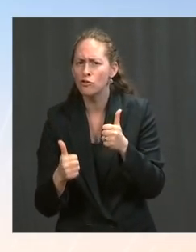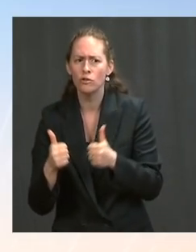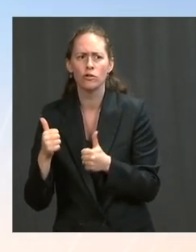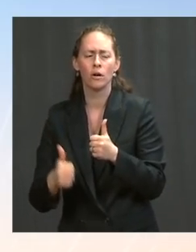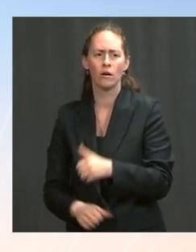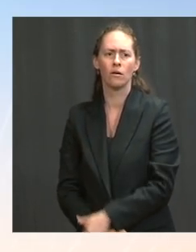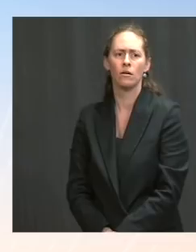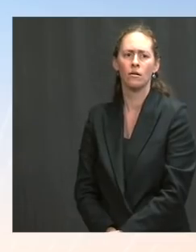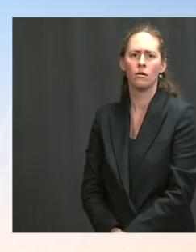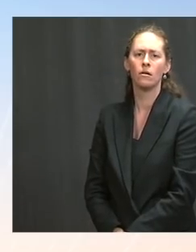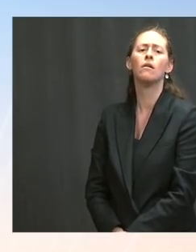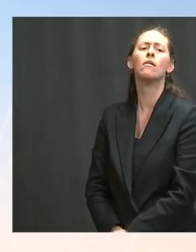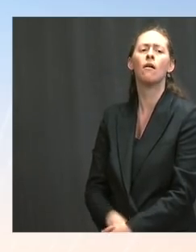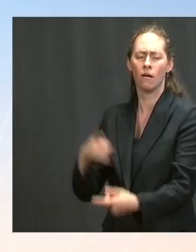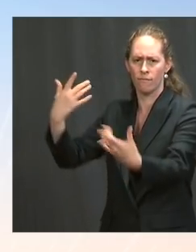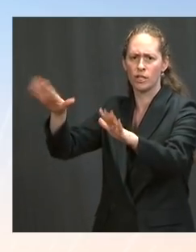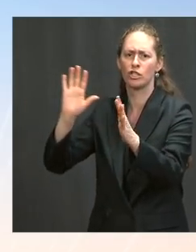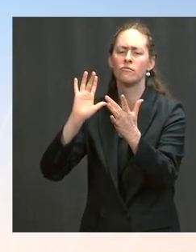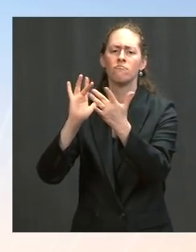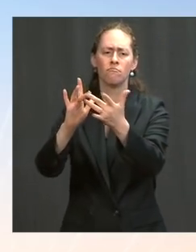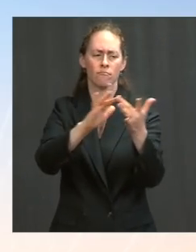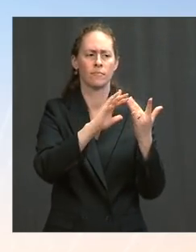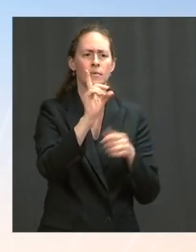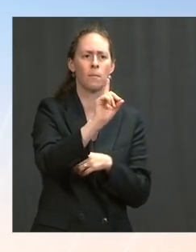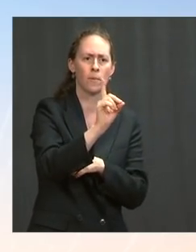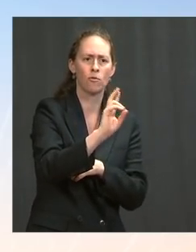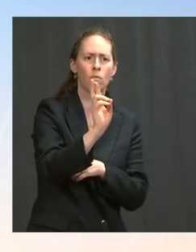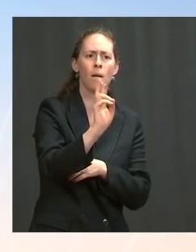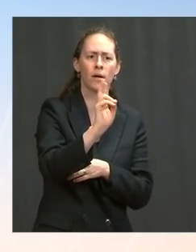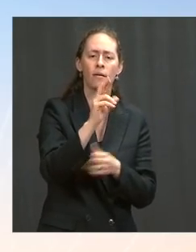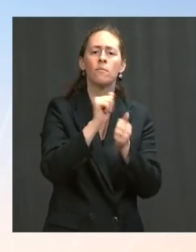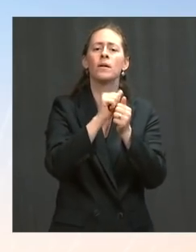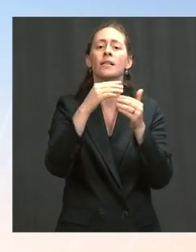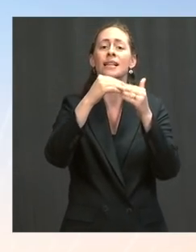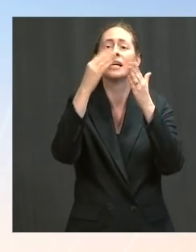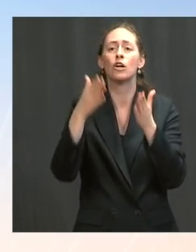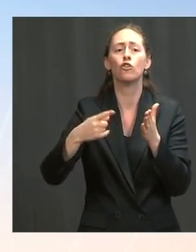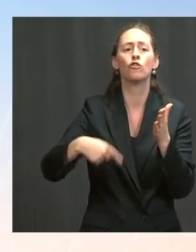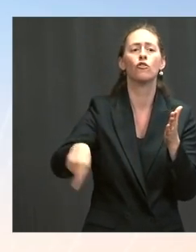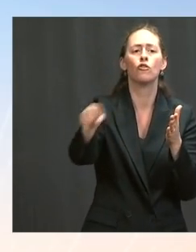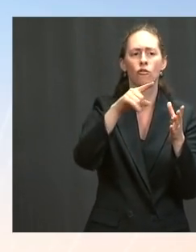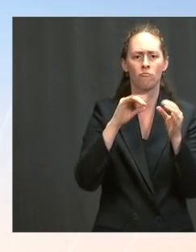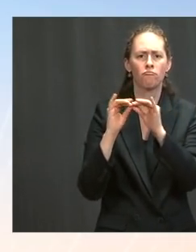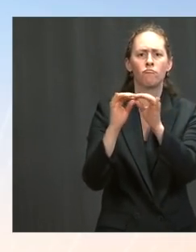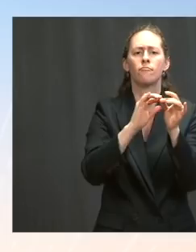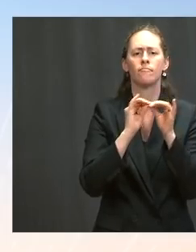and Republicans, including leaders of both -- of the Democratic Party in both houses,